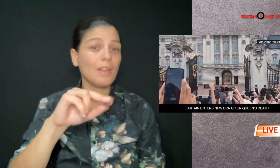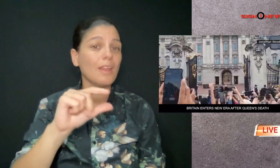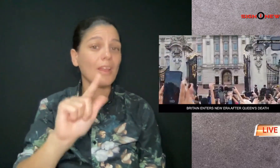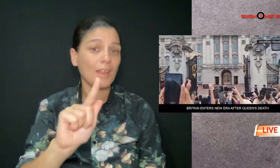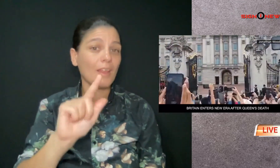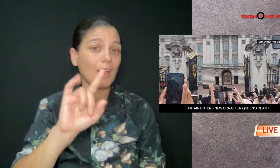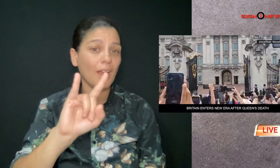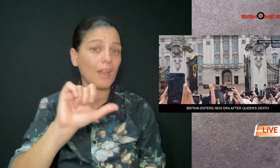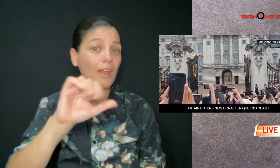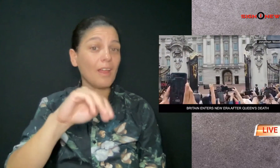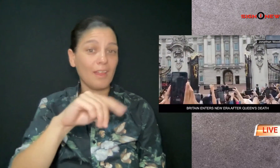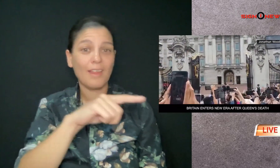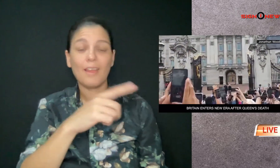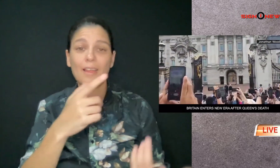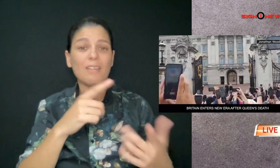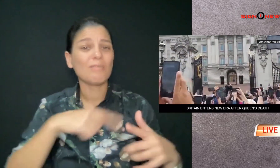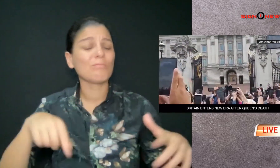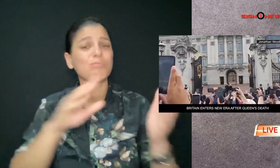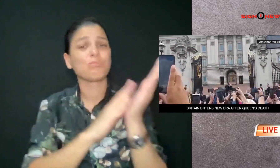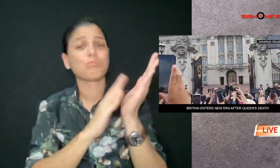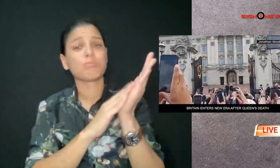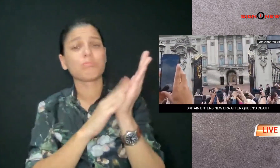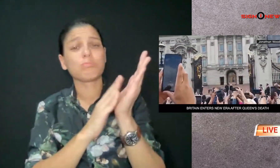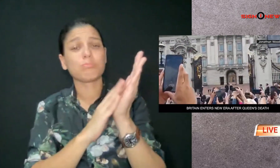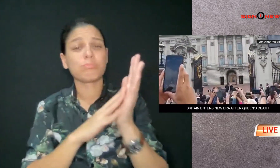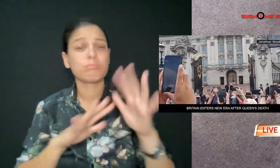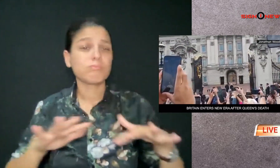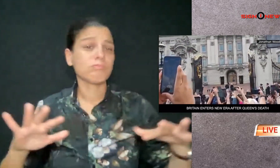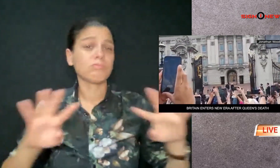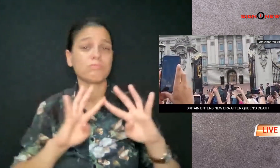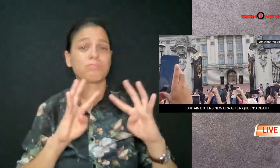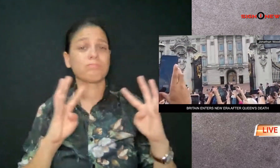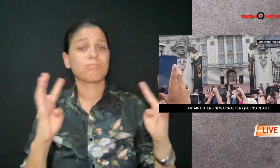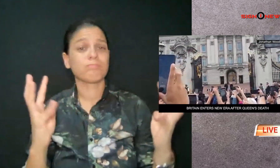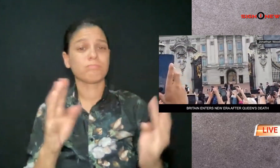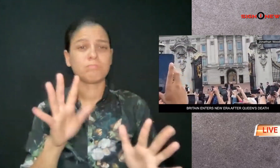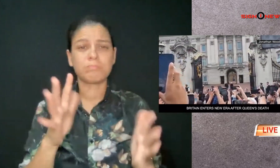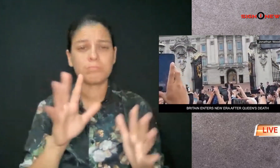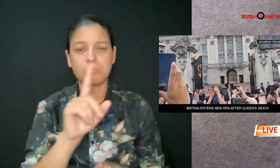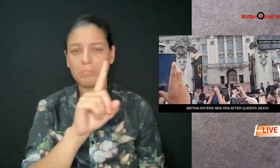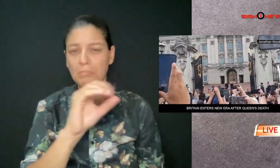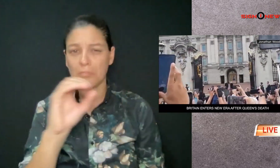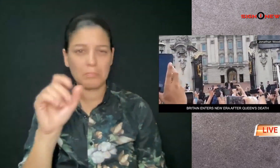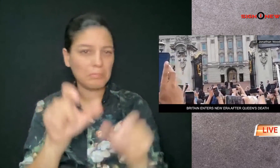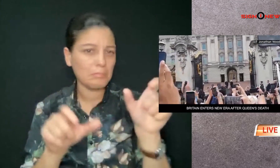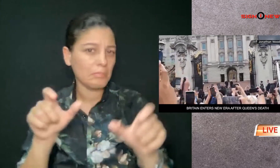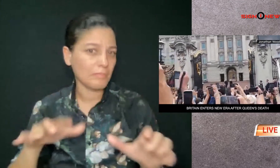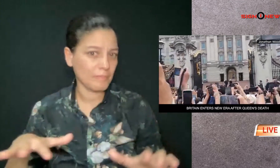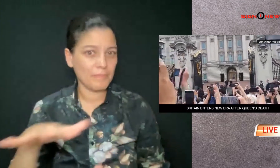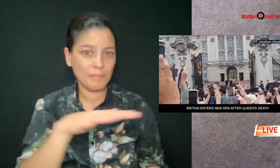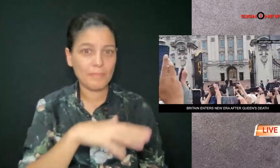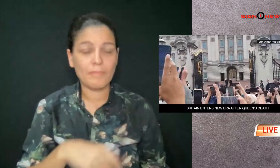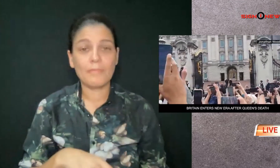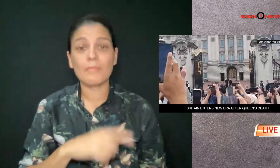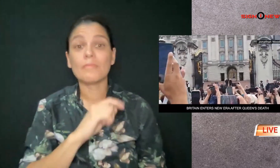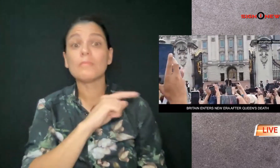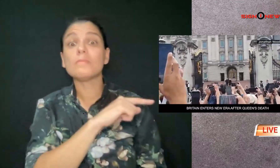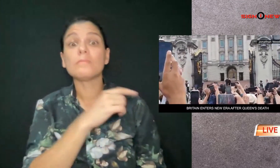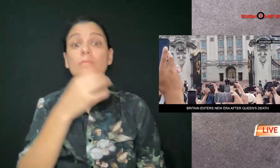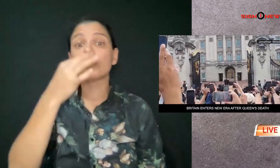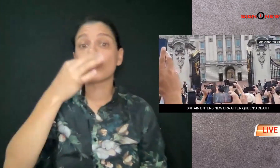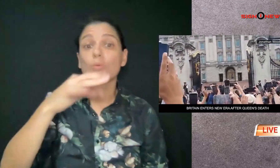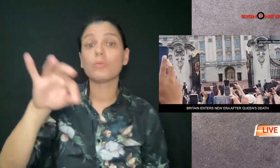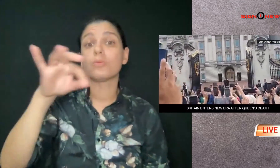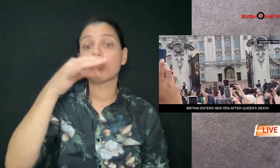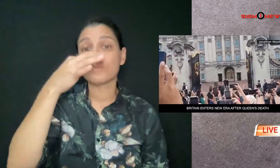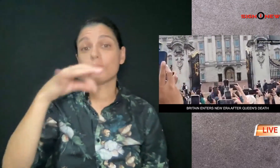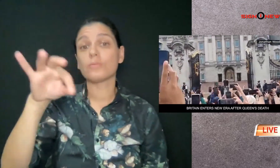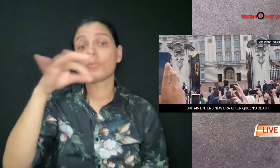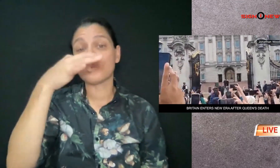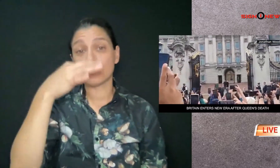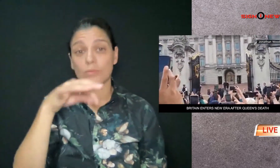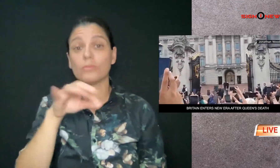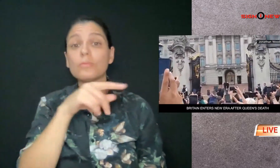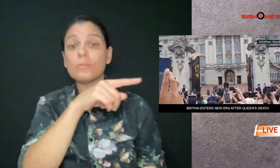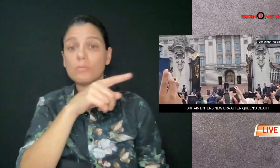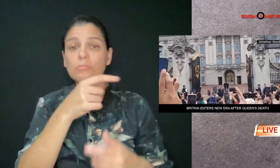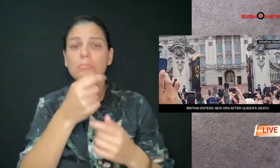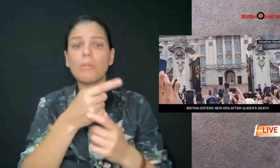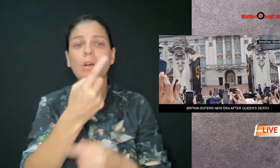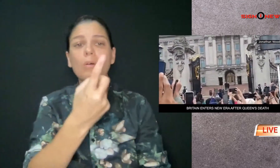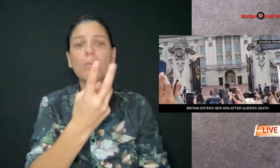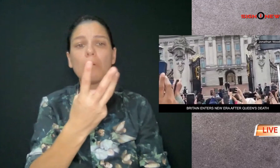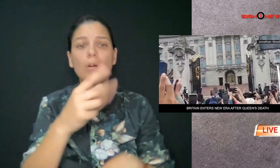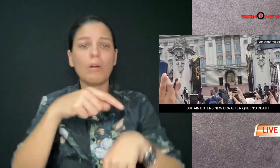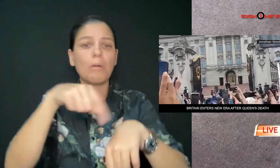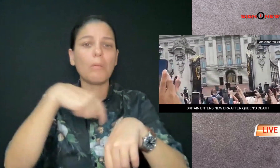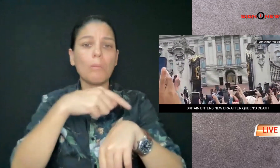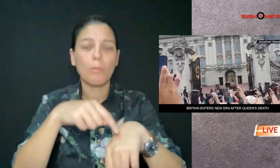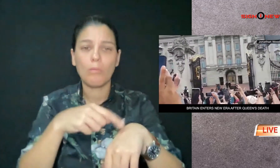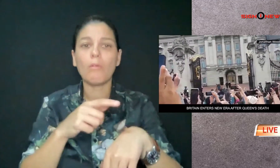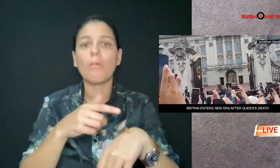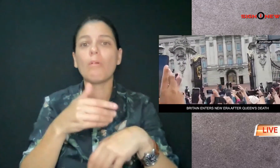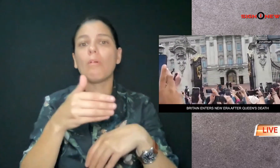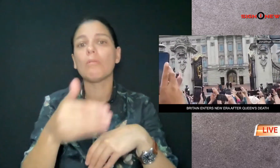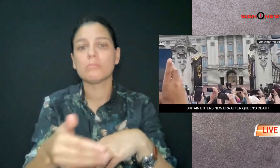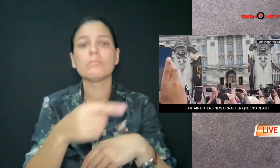he arrived at Buckingham Palace where he was greeted by hundreds of people